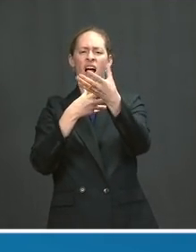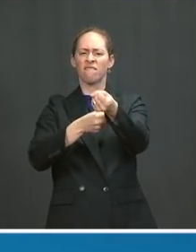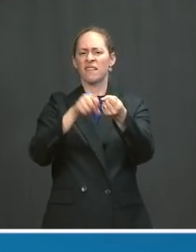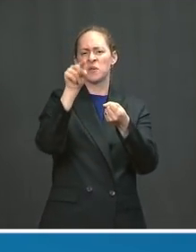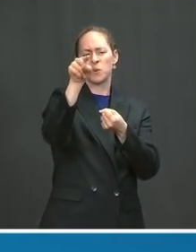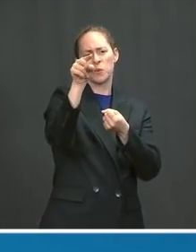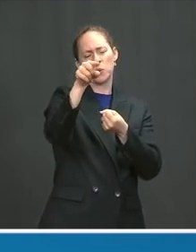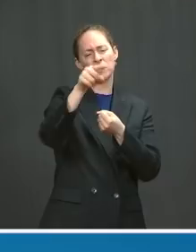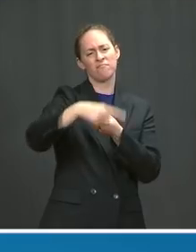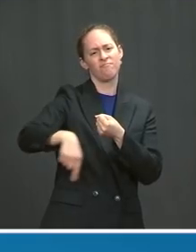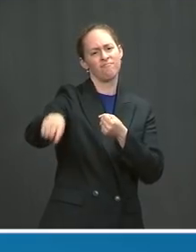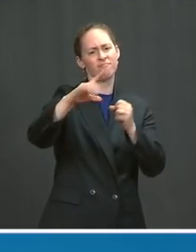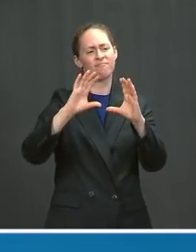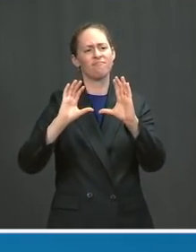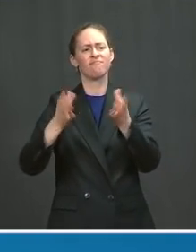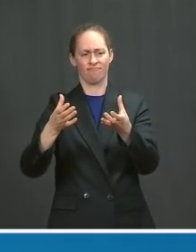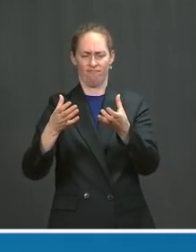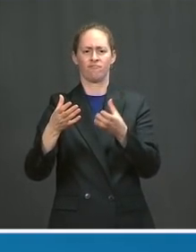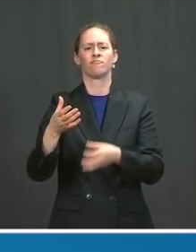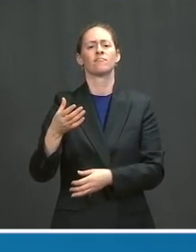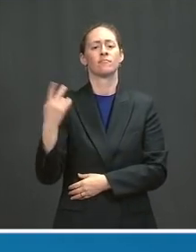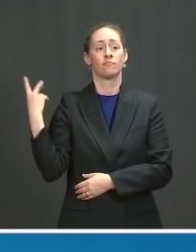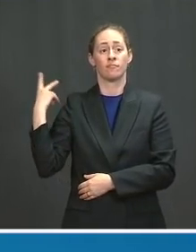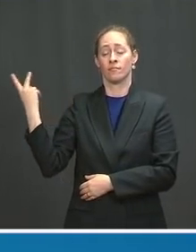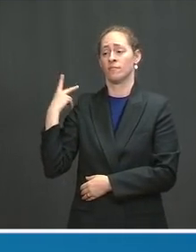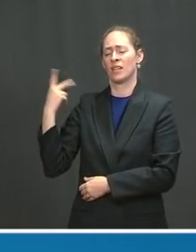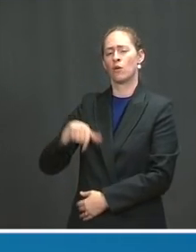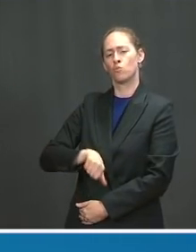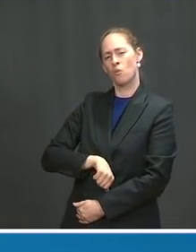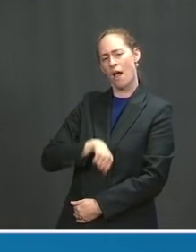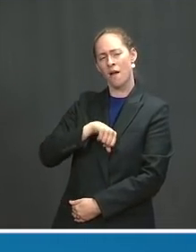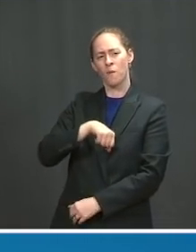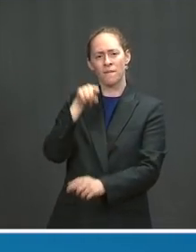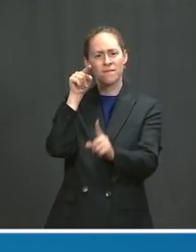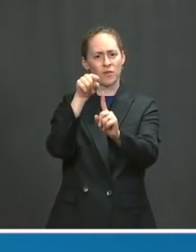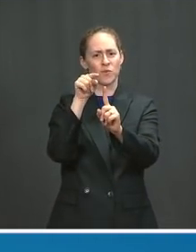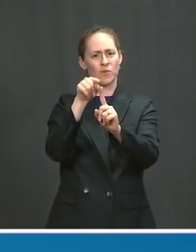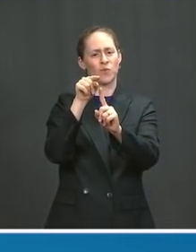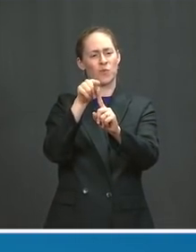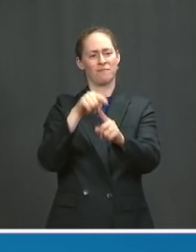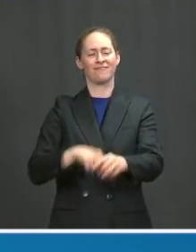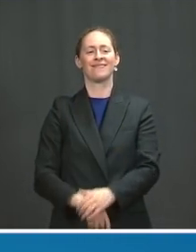and we are proud of you, so very, very proud.